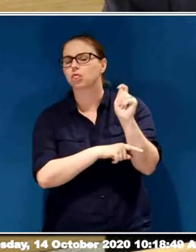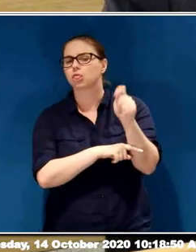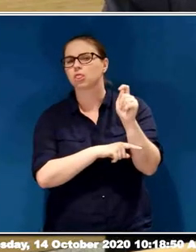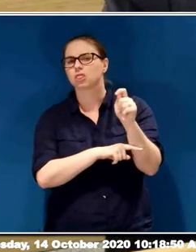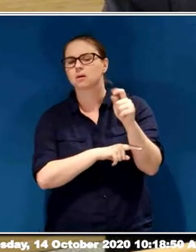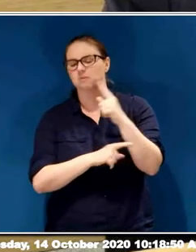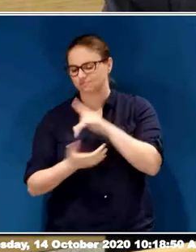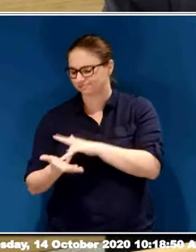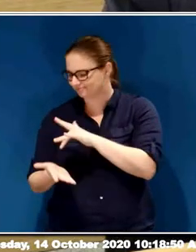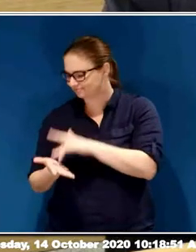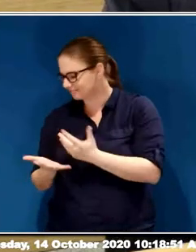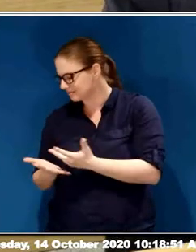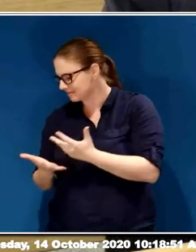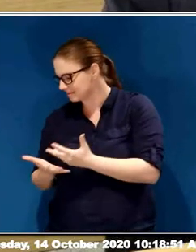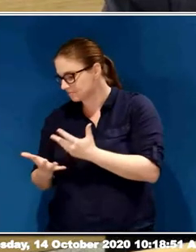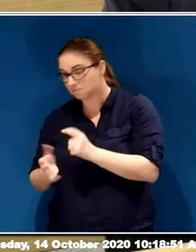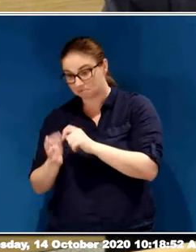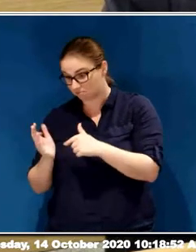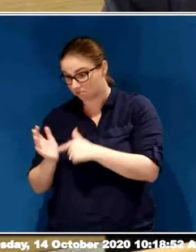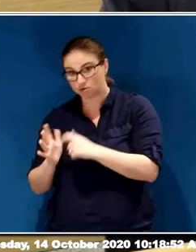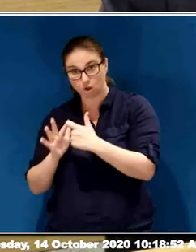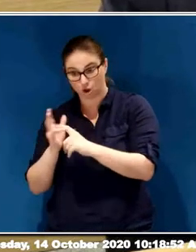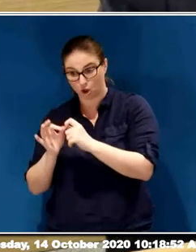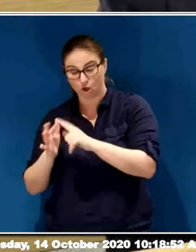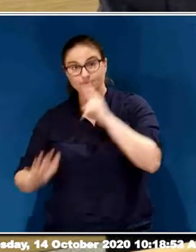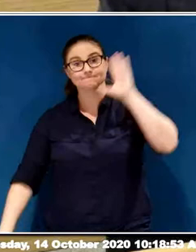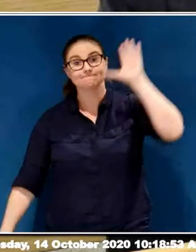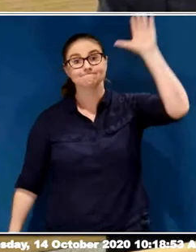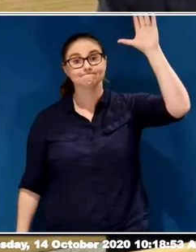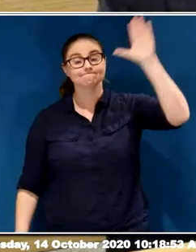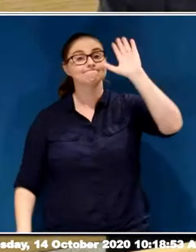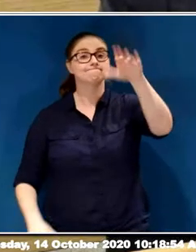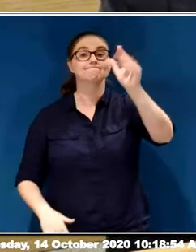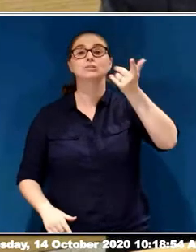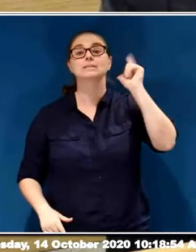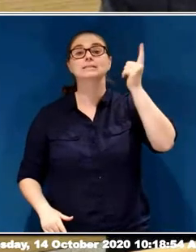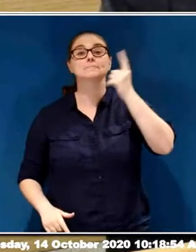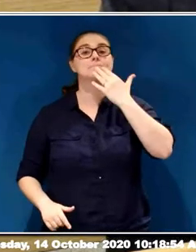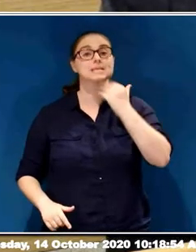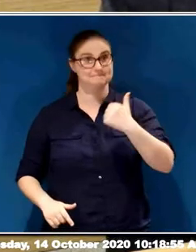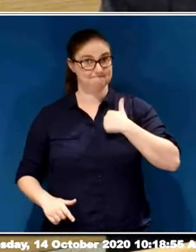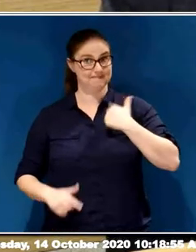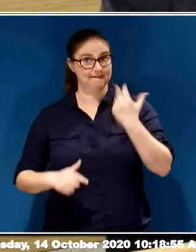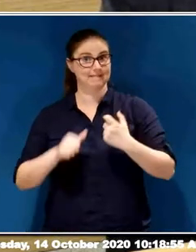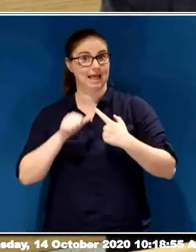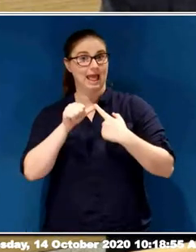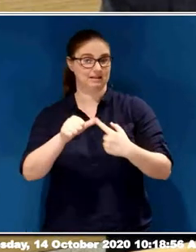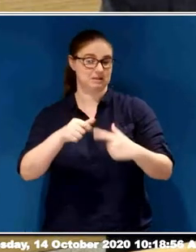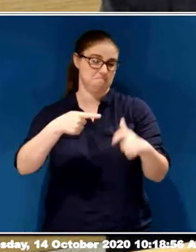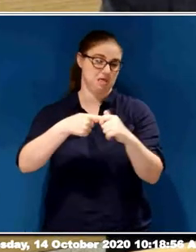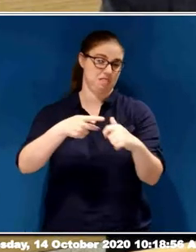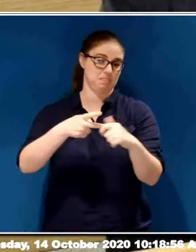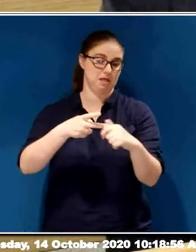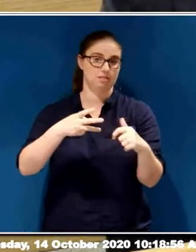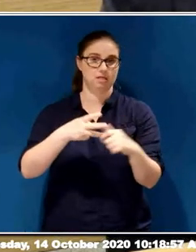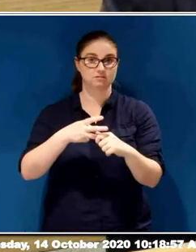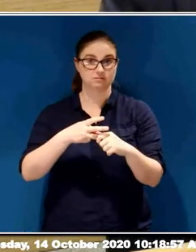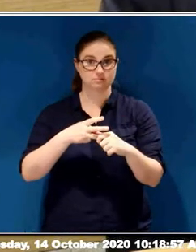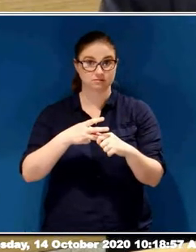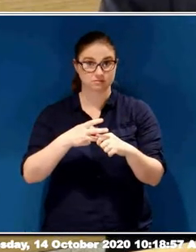the answer is X, Y and Z", which was just amazing and just a real achievement.